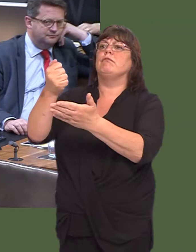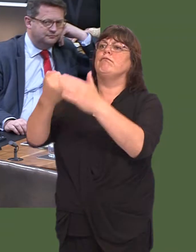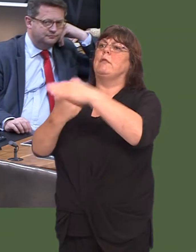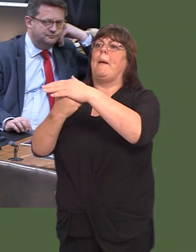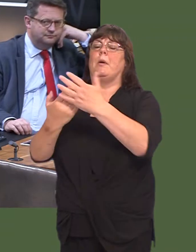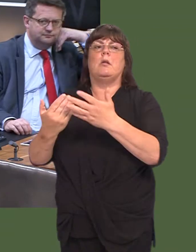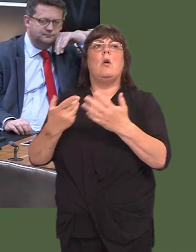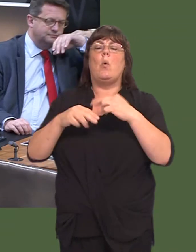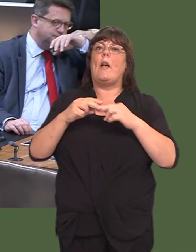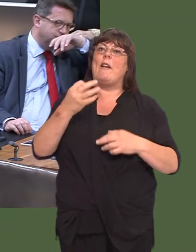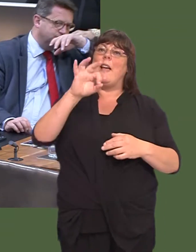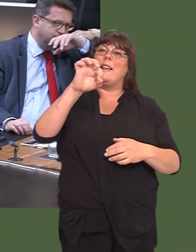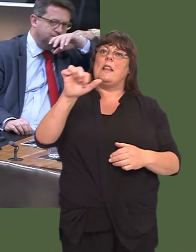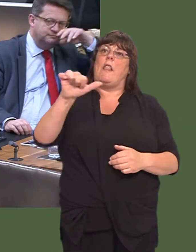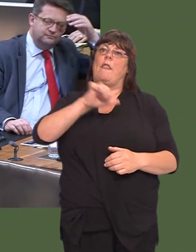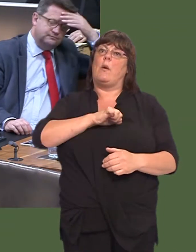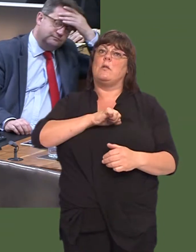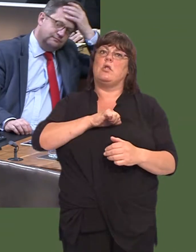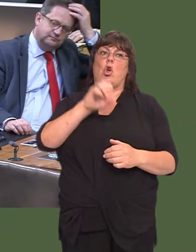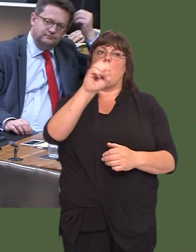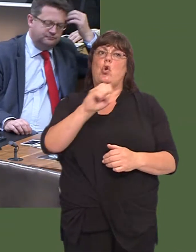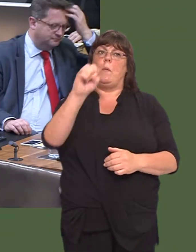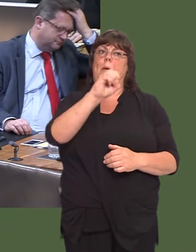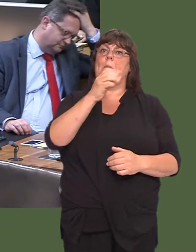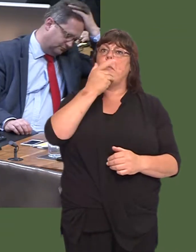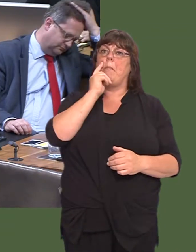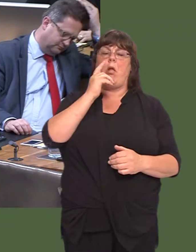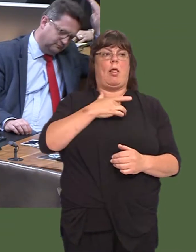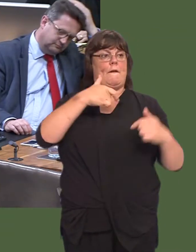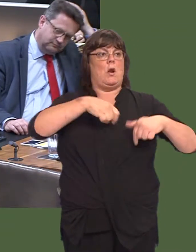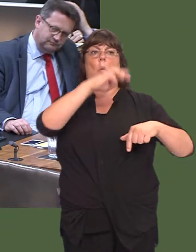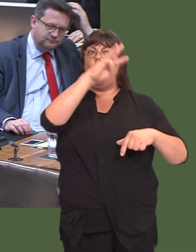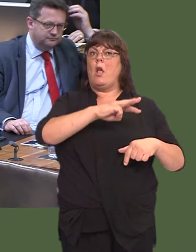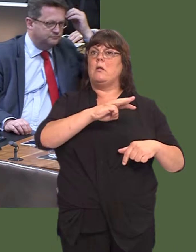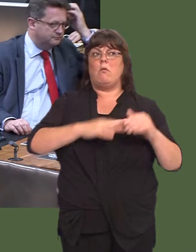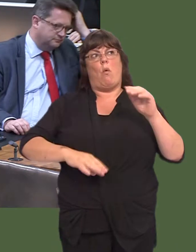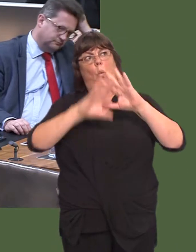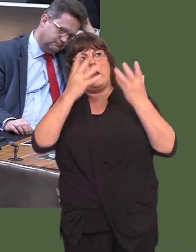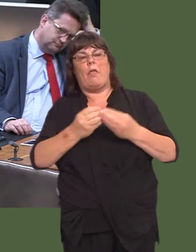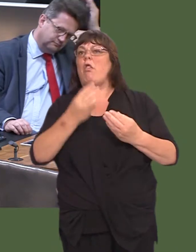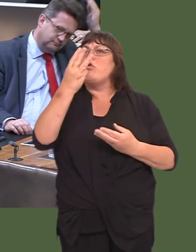We have 80,000 EU citizens in Wales, out of 3 million people, so itís a tiny proportion of the population.